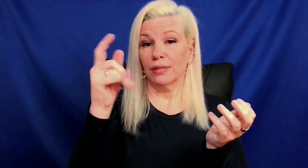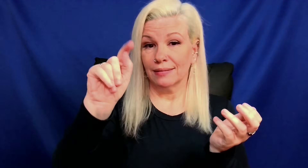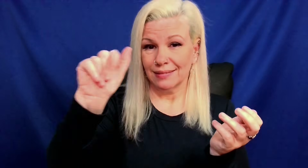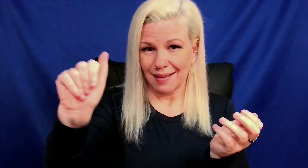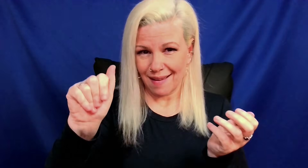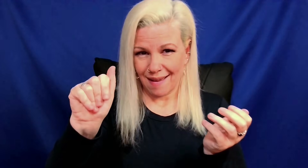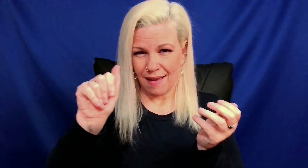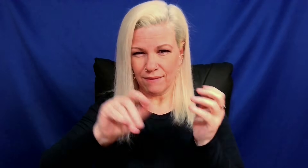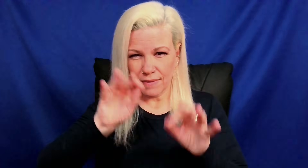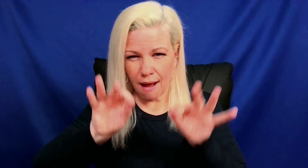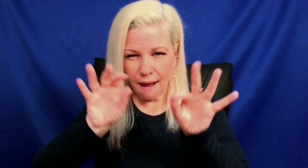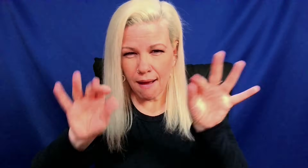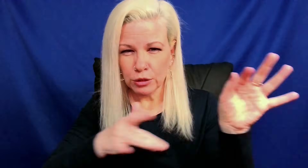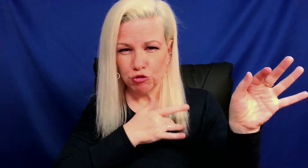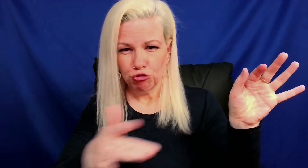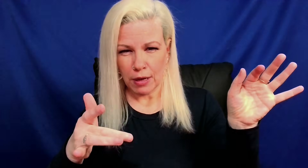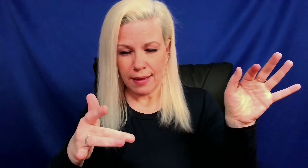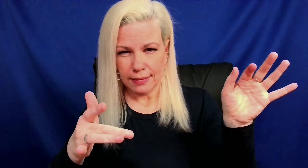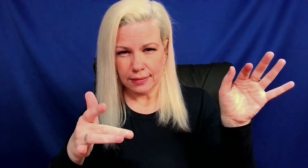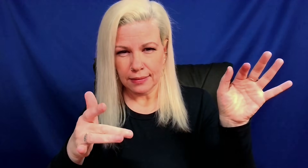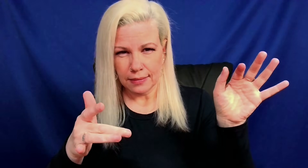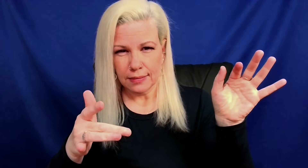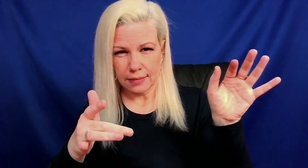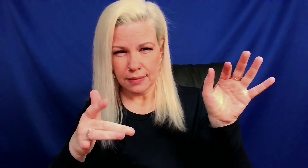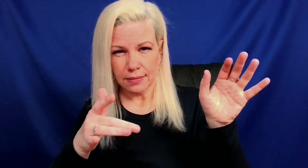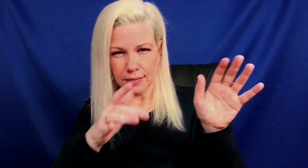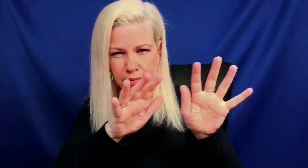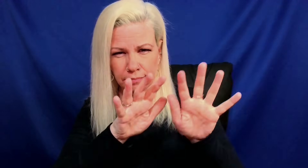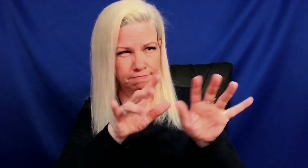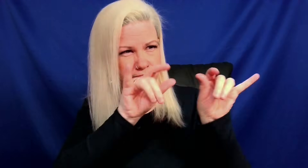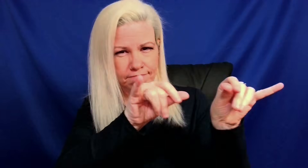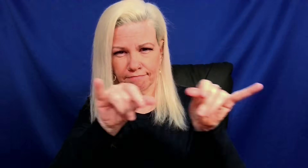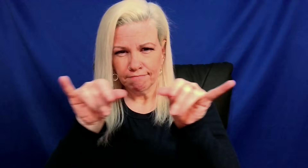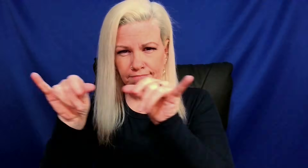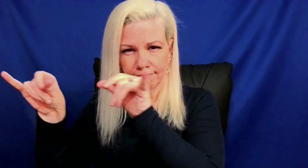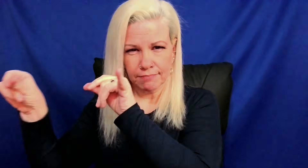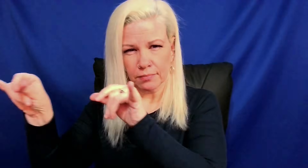The JTA finds trends across interpreters from across the country.